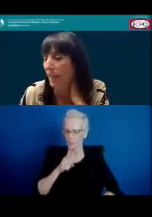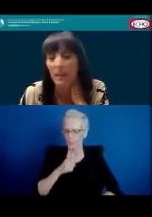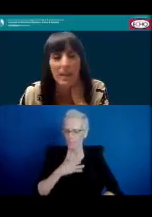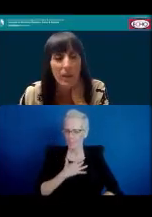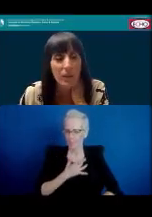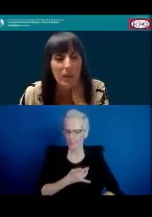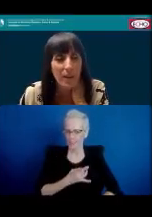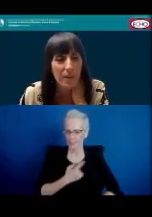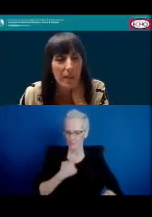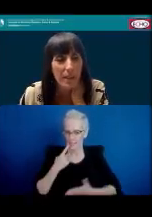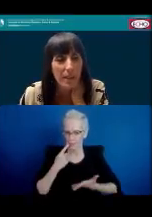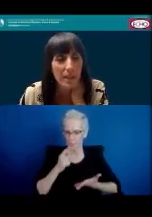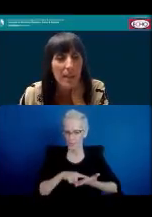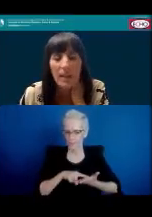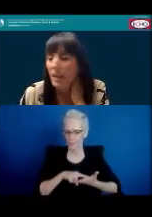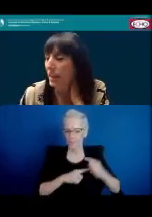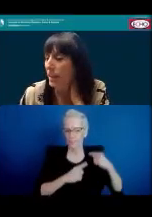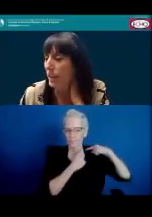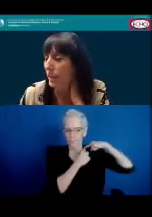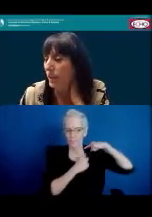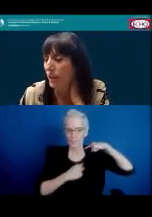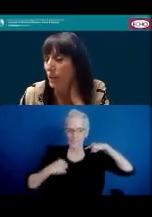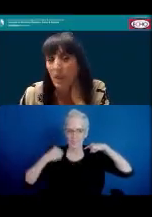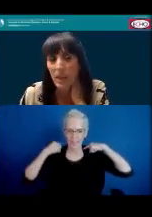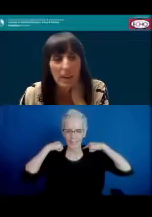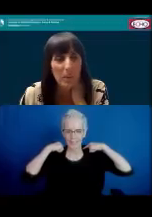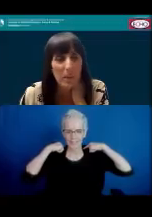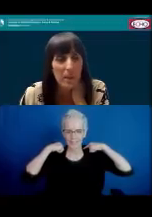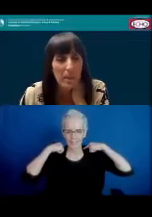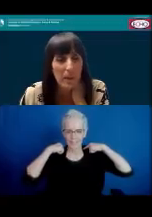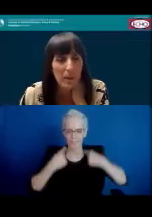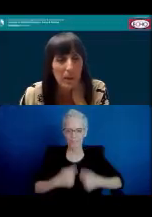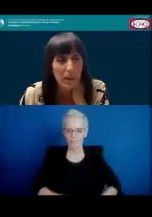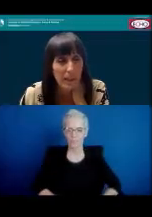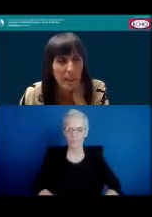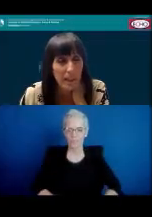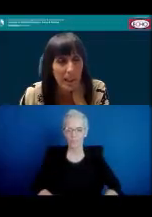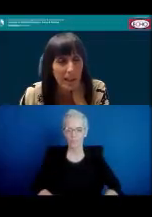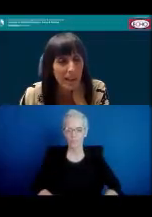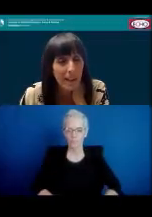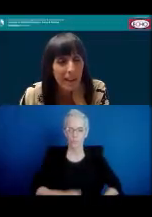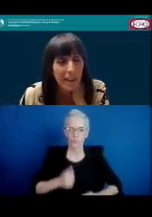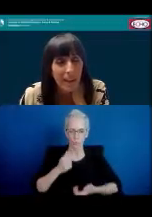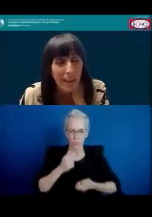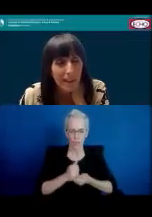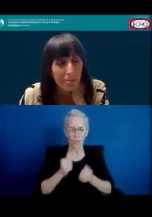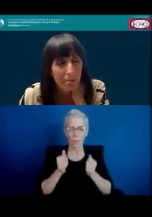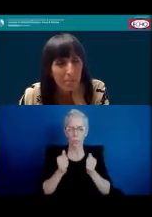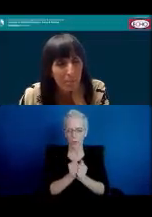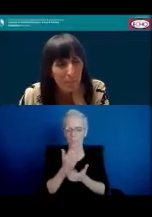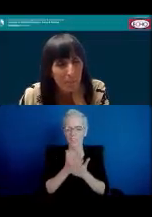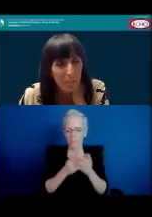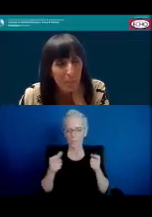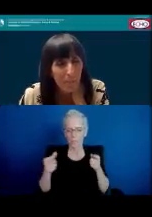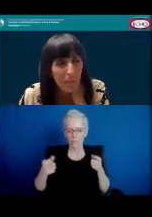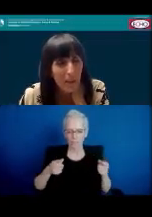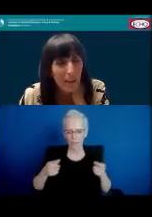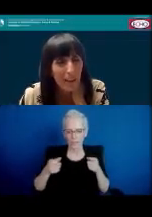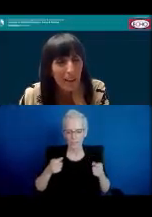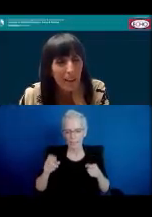necklace around his to to help with some of the regulation, and